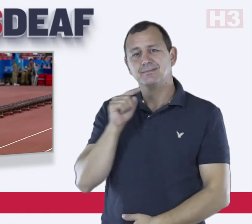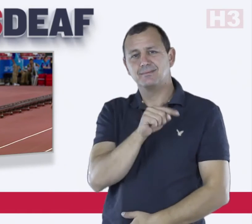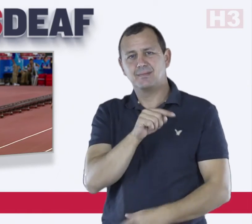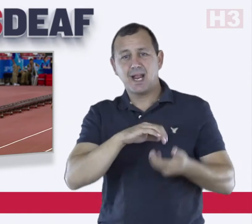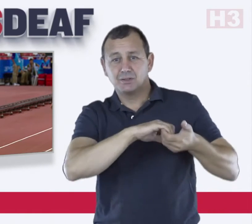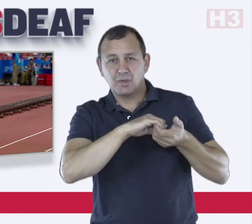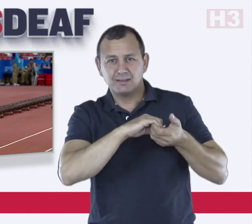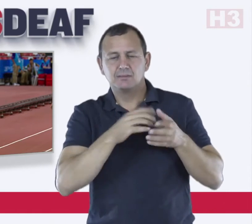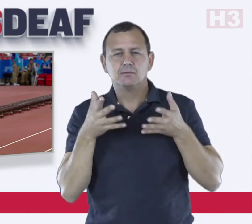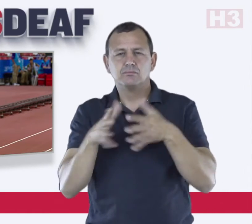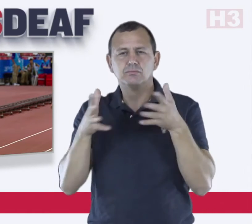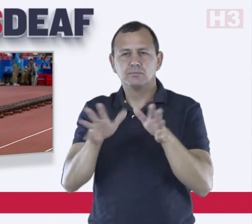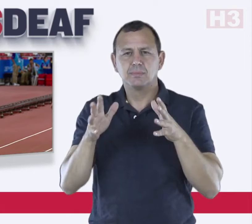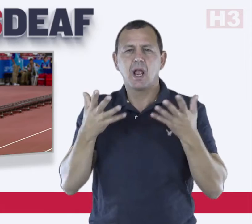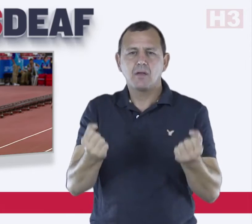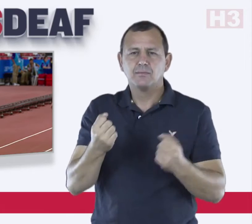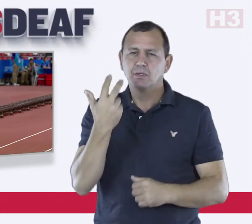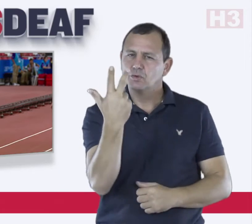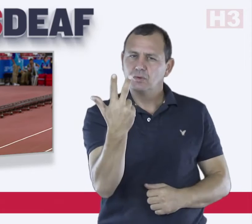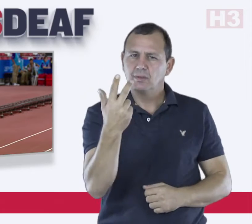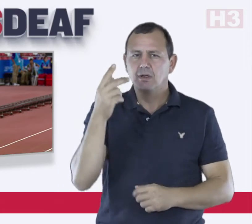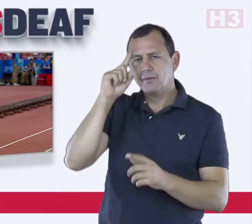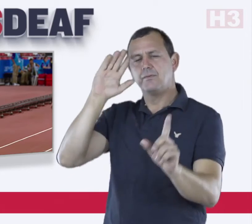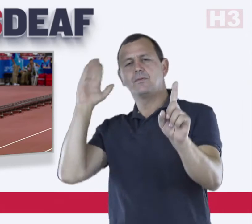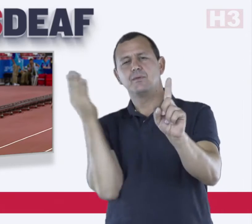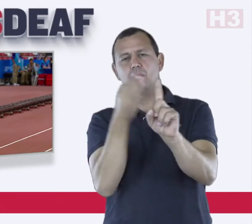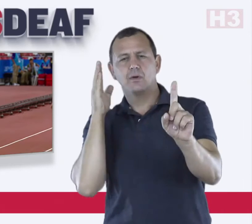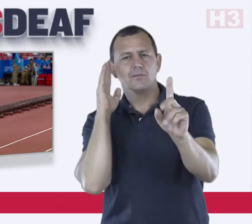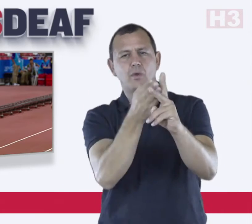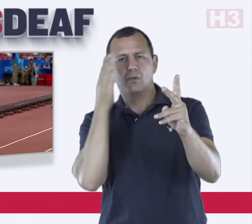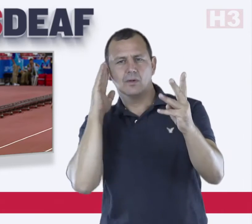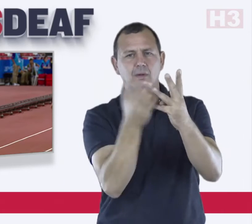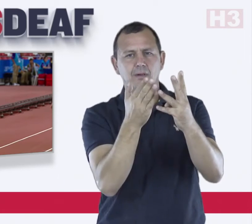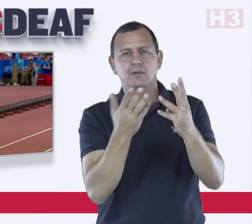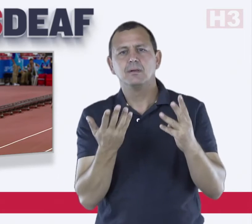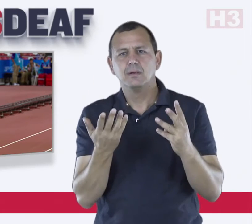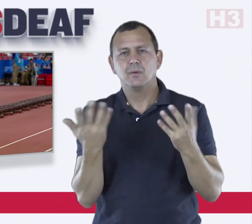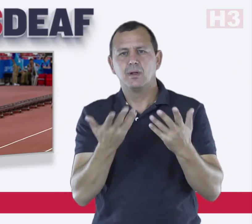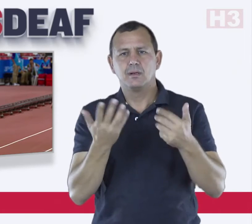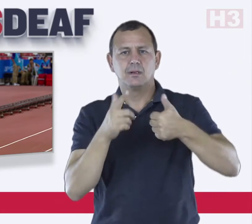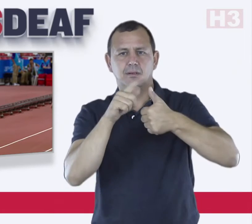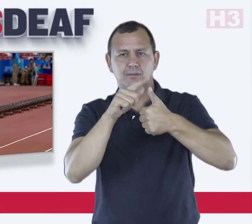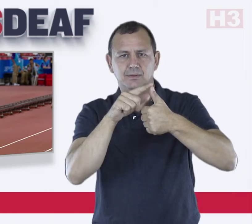The association said they had three goals so far: